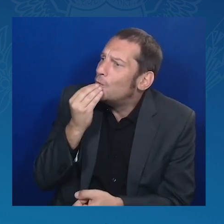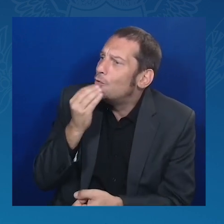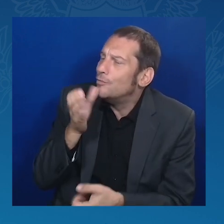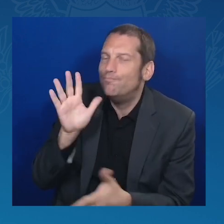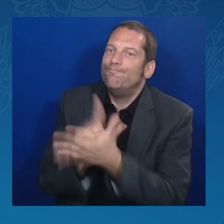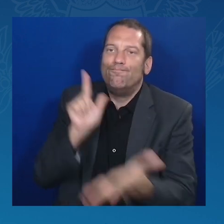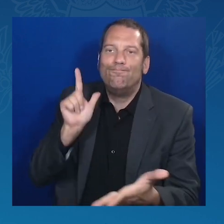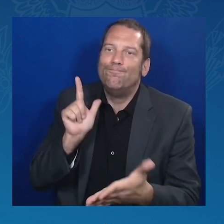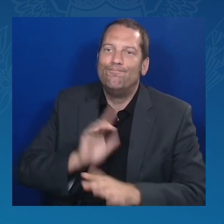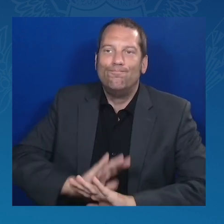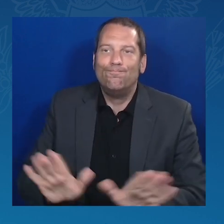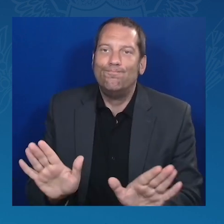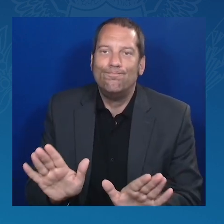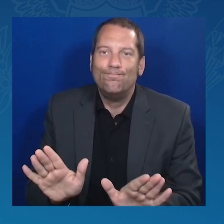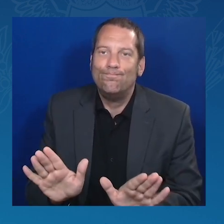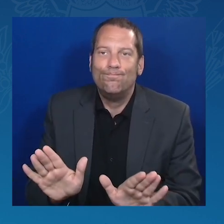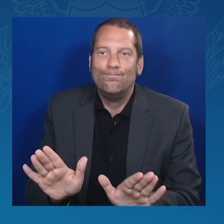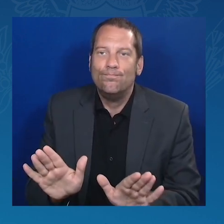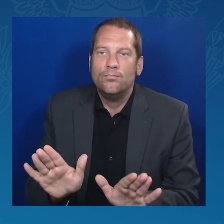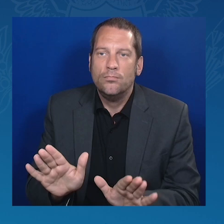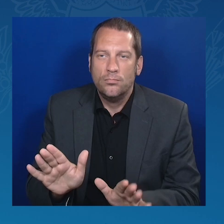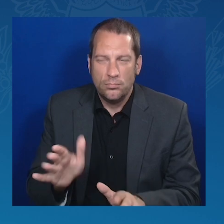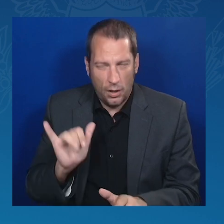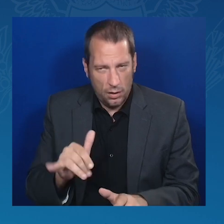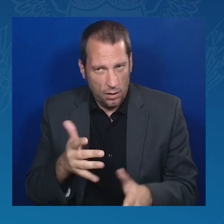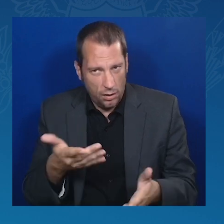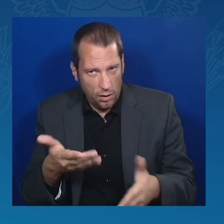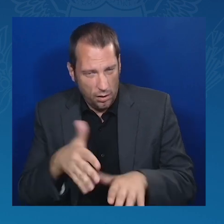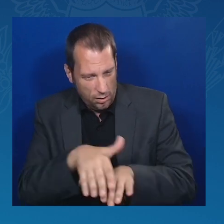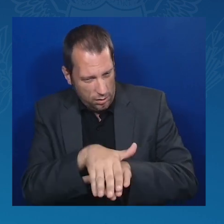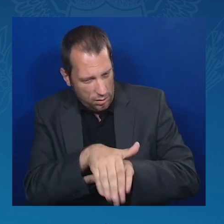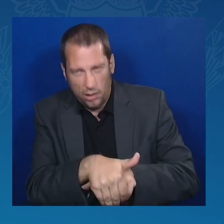Think about a state like Florida. Don't say gay. Let me tell you,